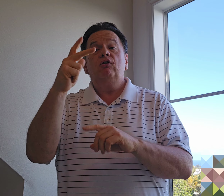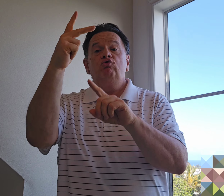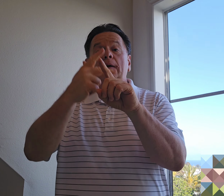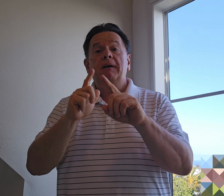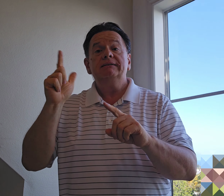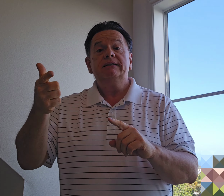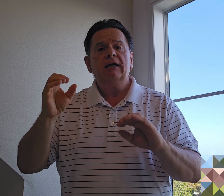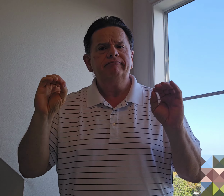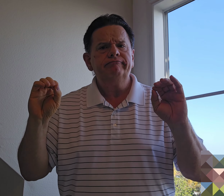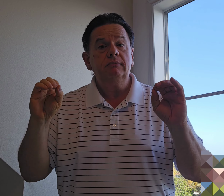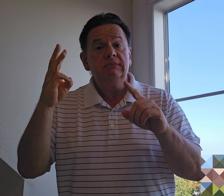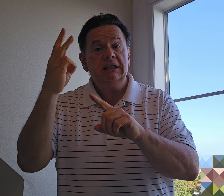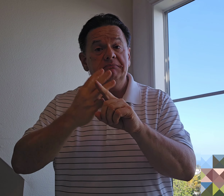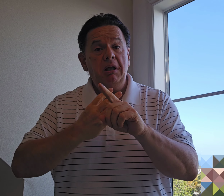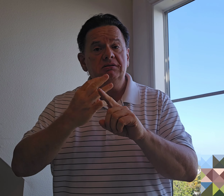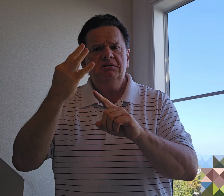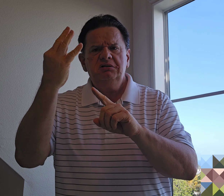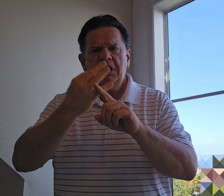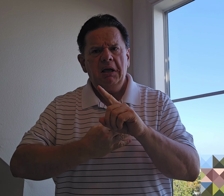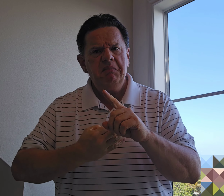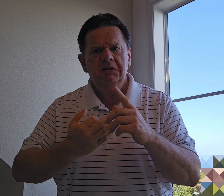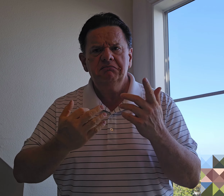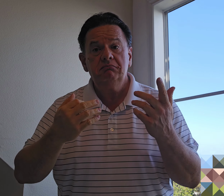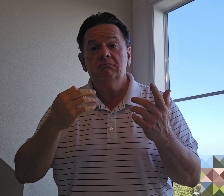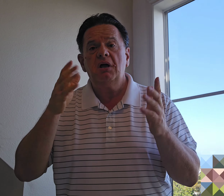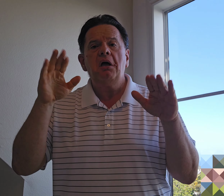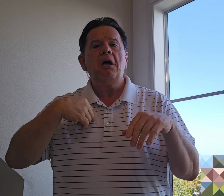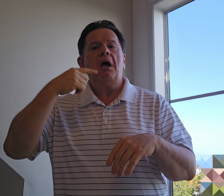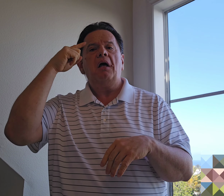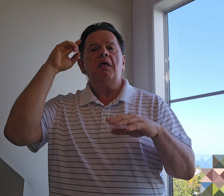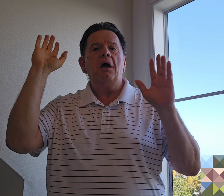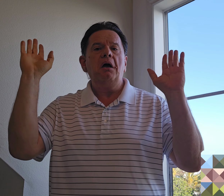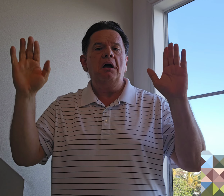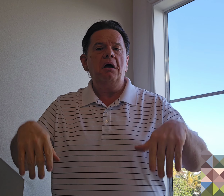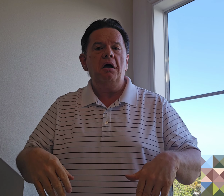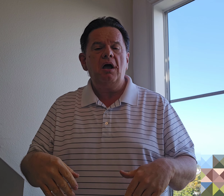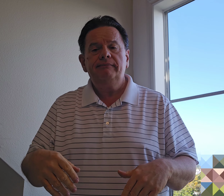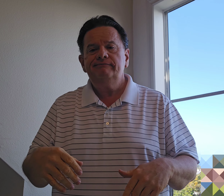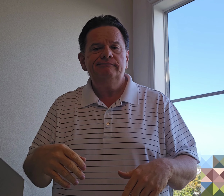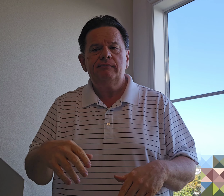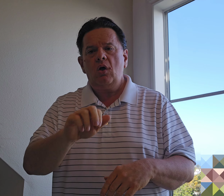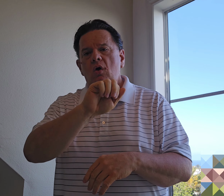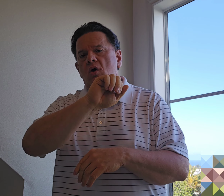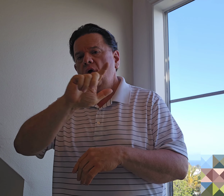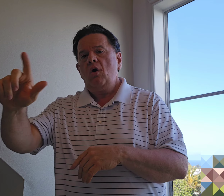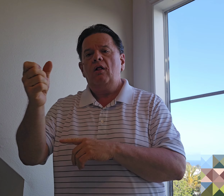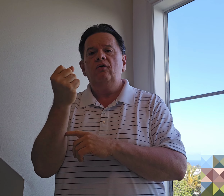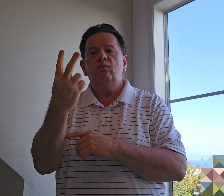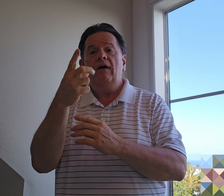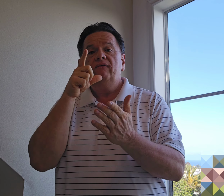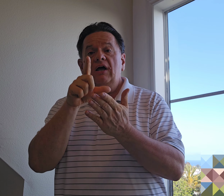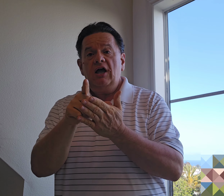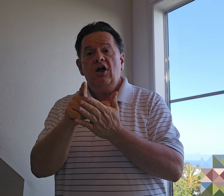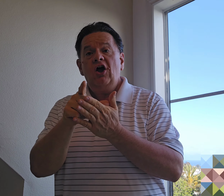Not even three months later. Six months. Nine months. By the time I thought I was in the free and clear.